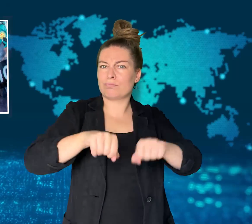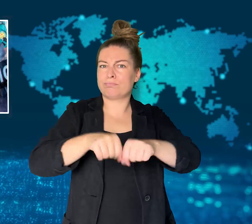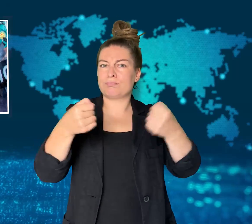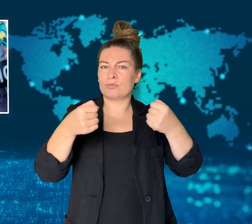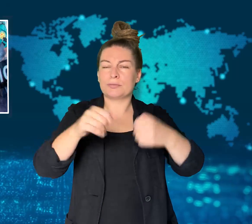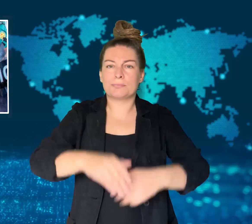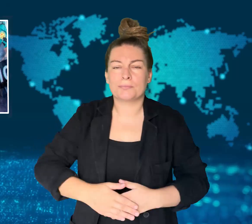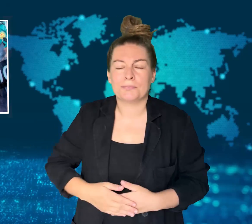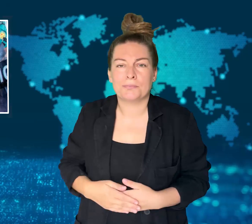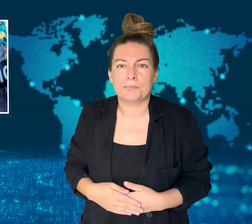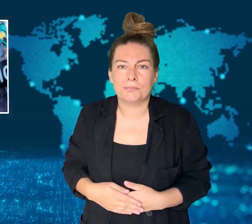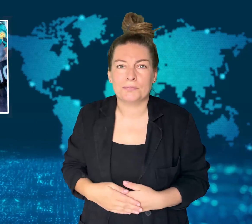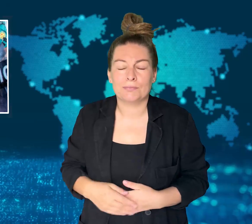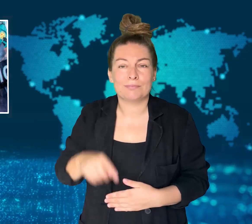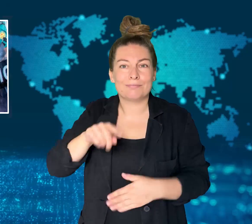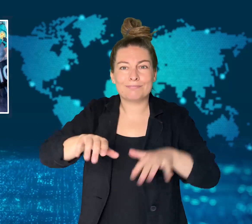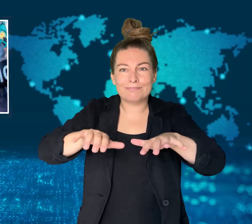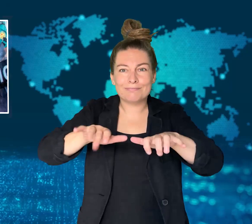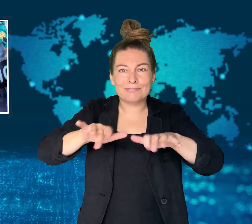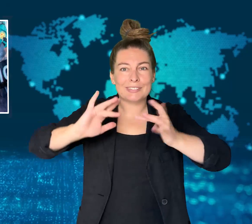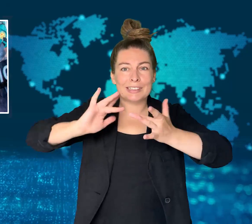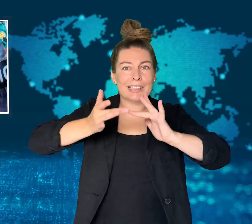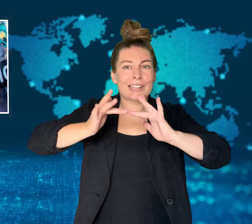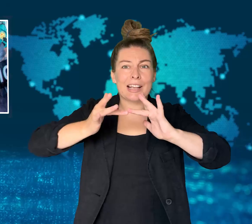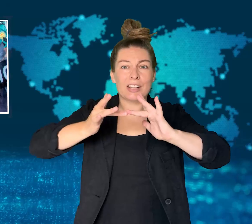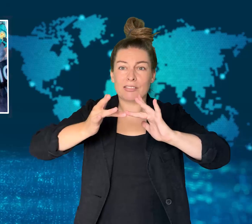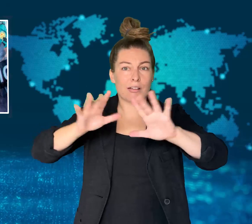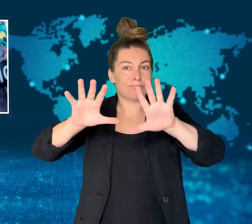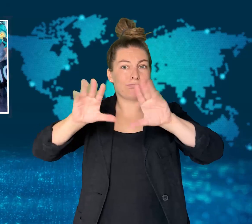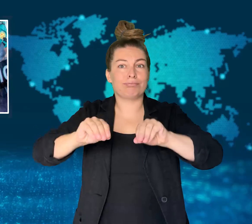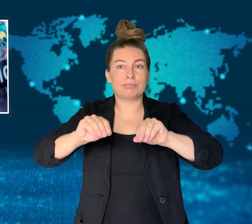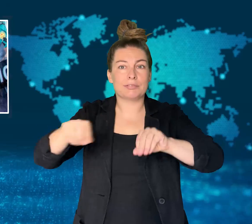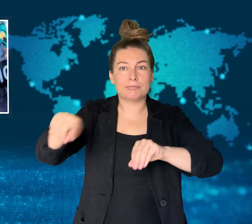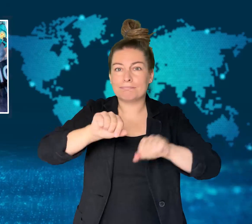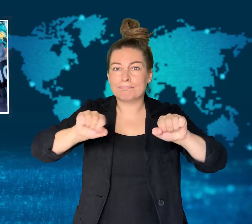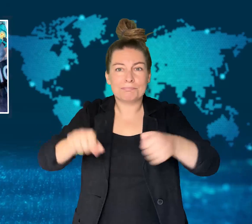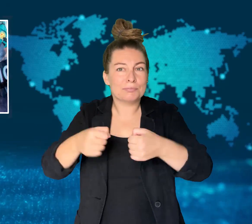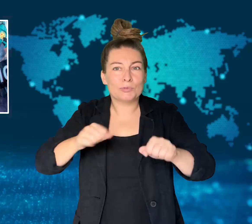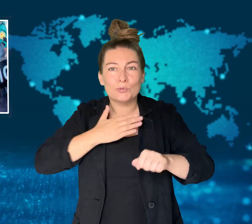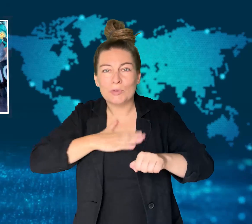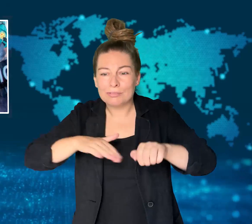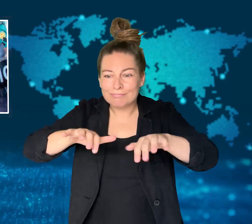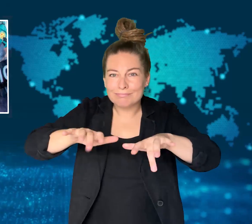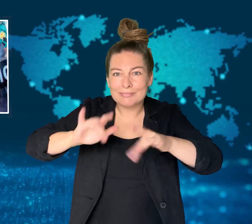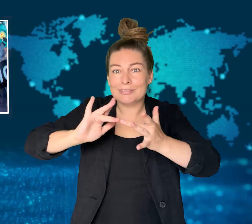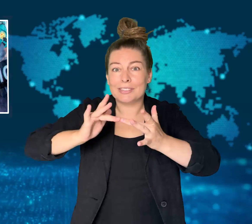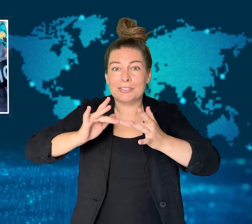The Internet has been shut off, schools and universities have